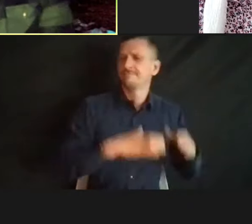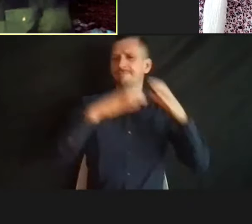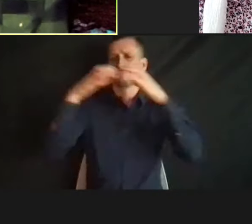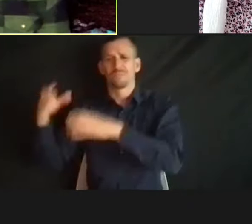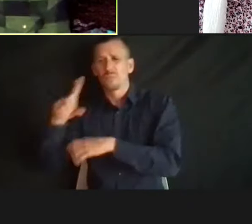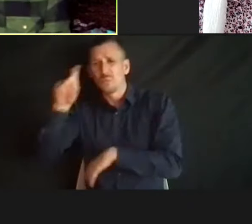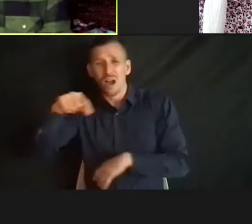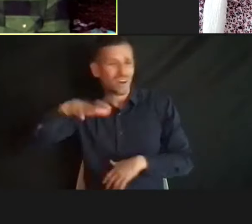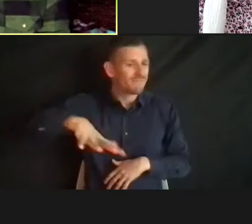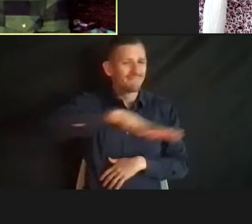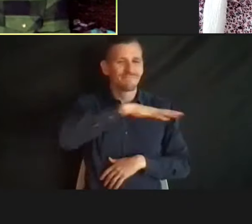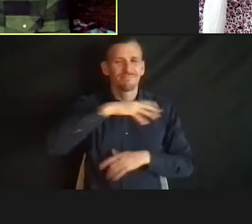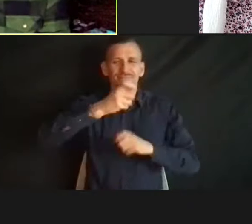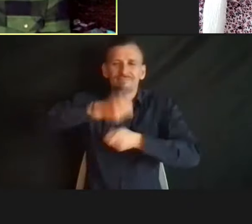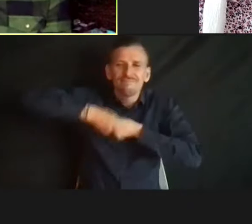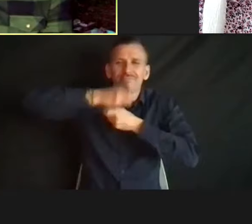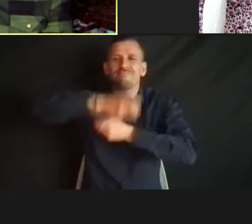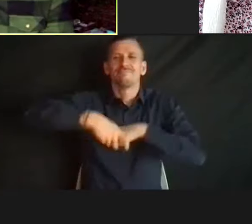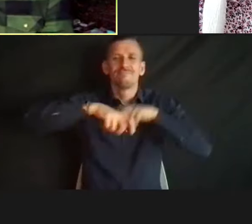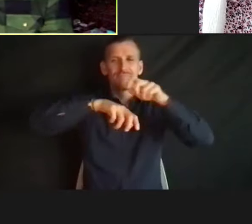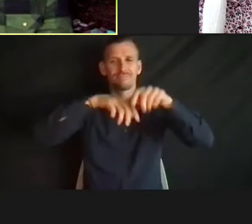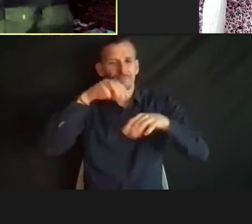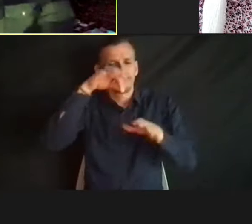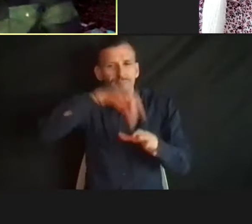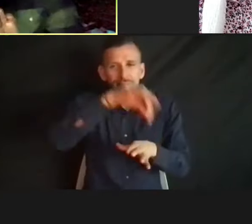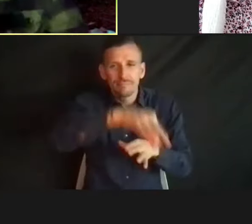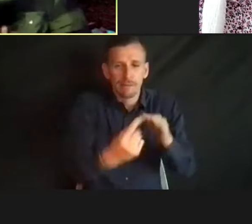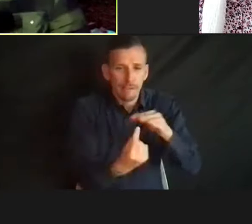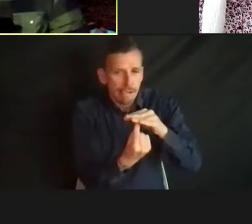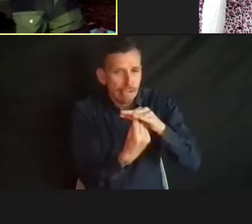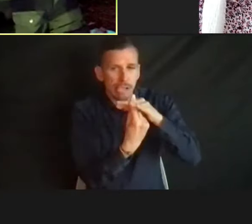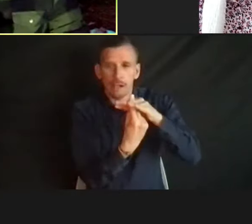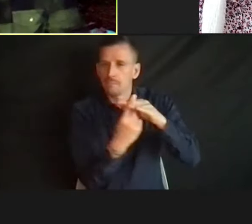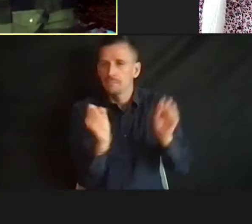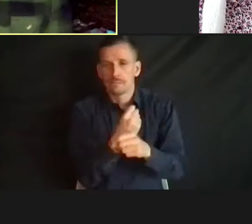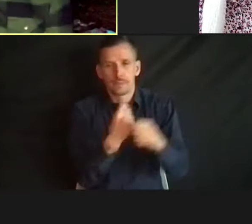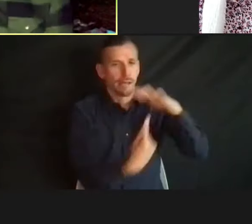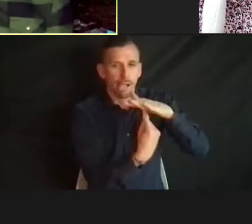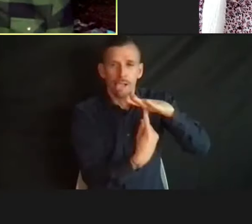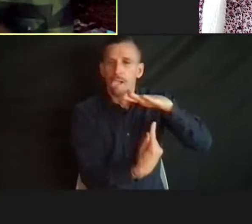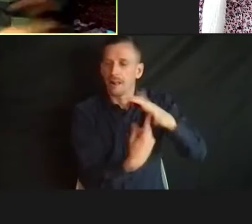I clearly see that conflict leads to climate change, but also when climate